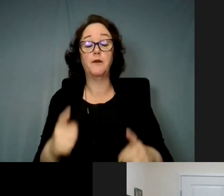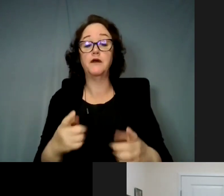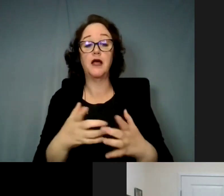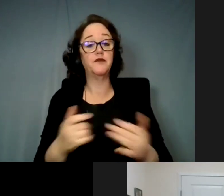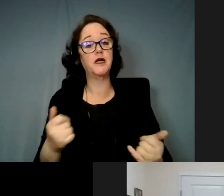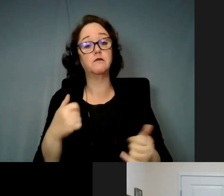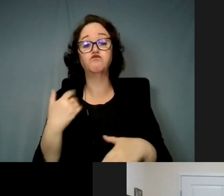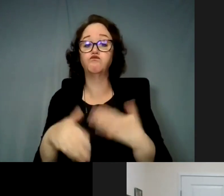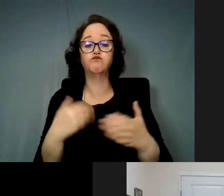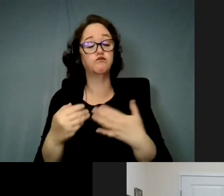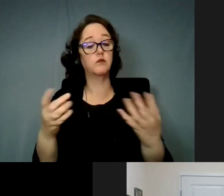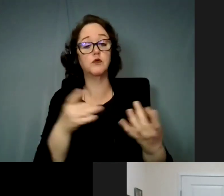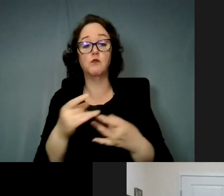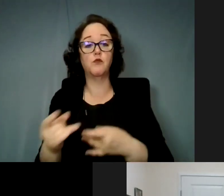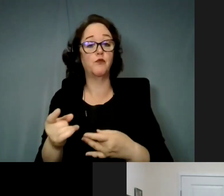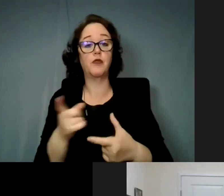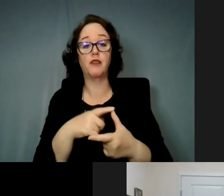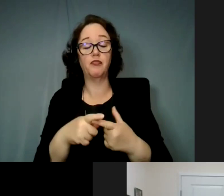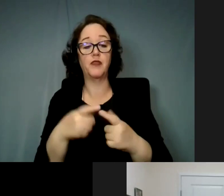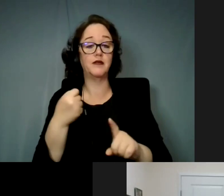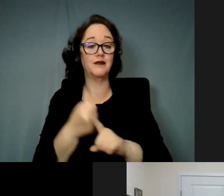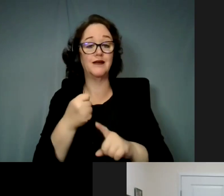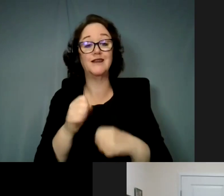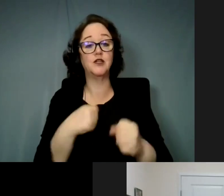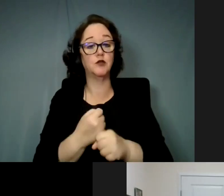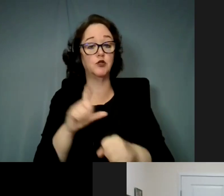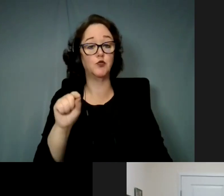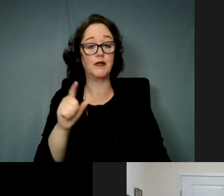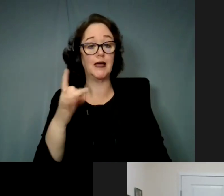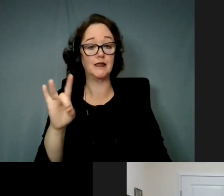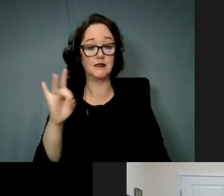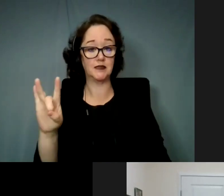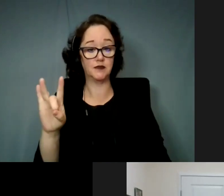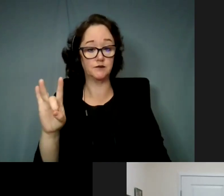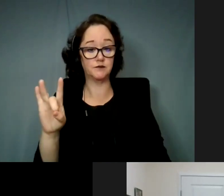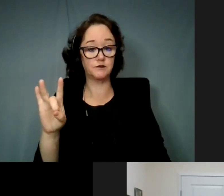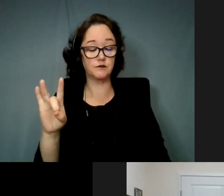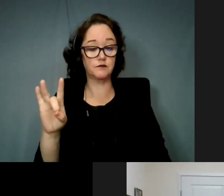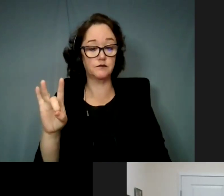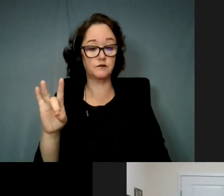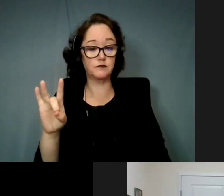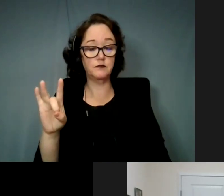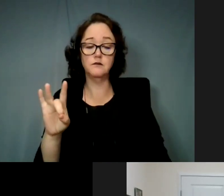2018. Like I said, I was living with my mom, and I had started